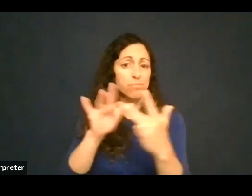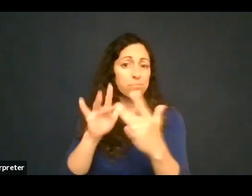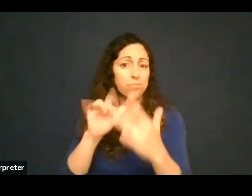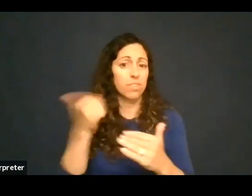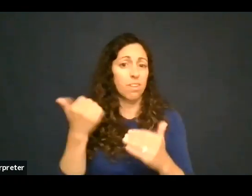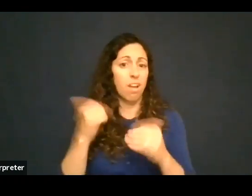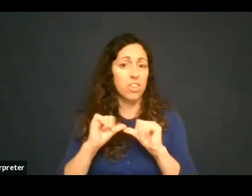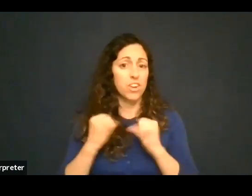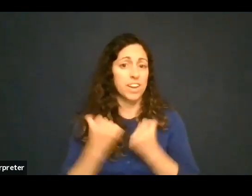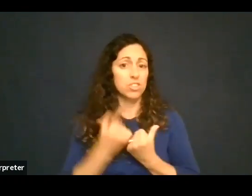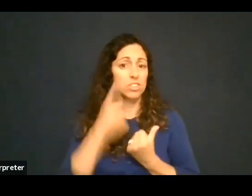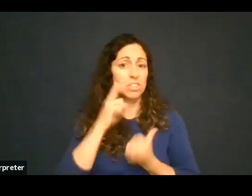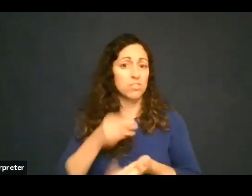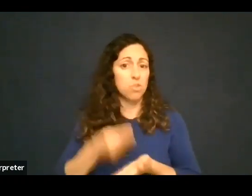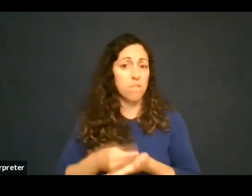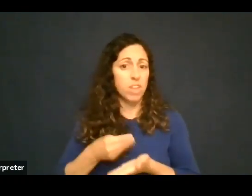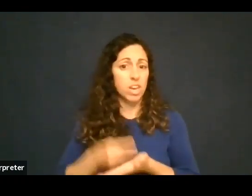Any other comments about that?